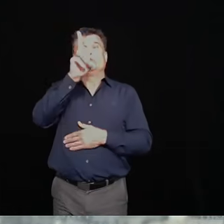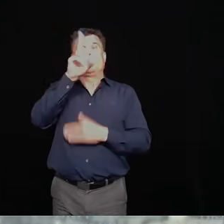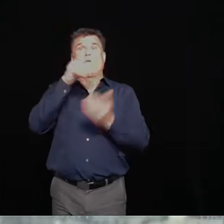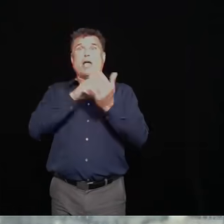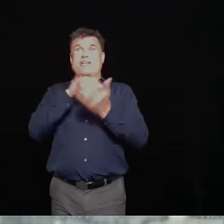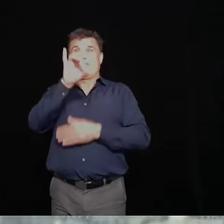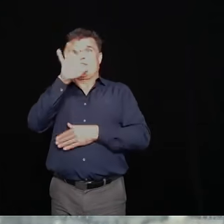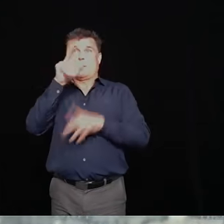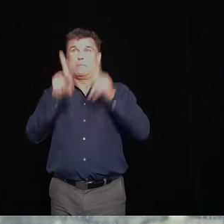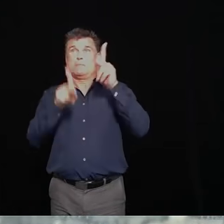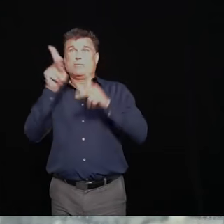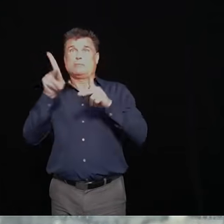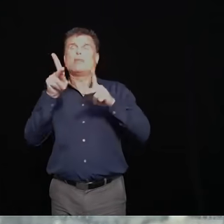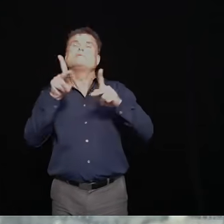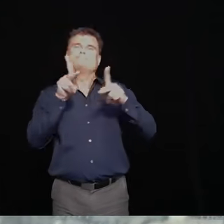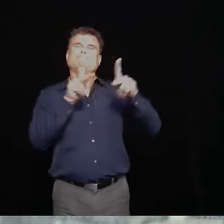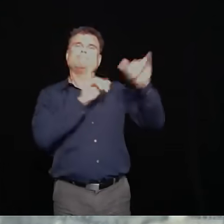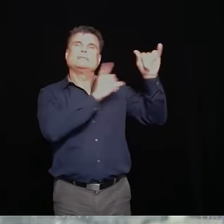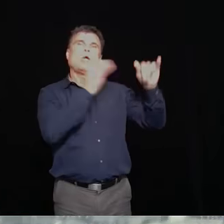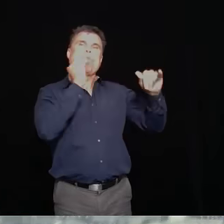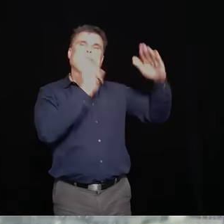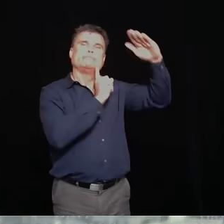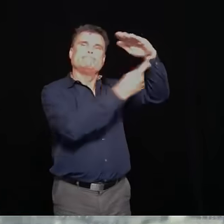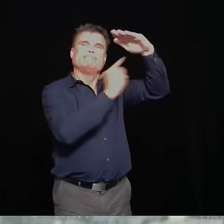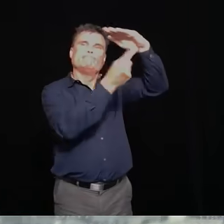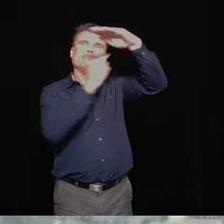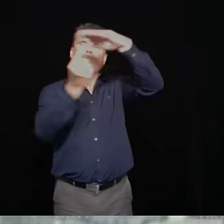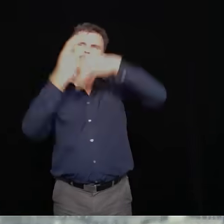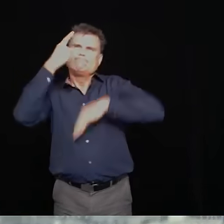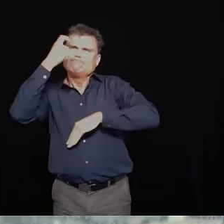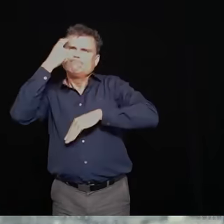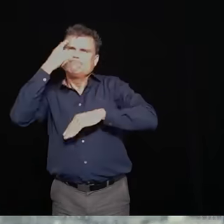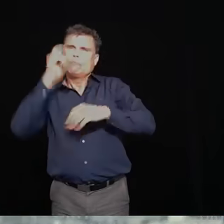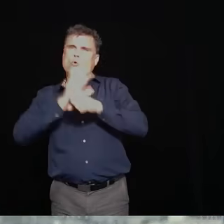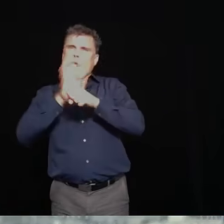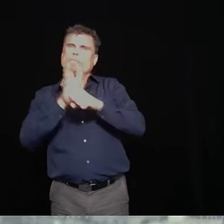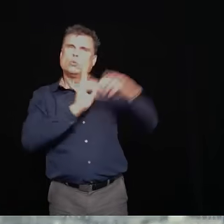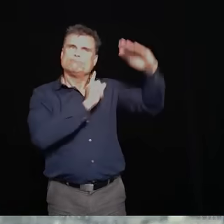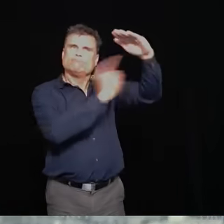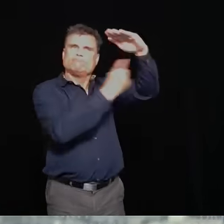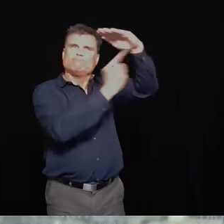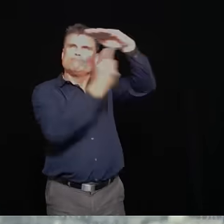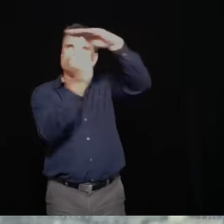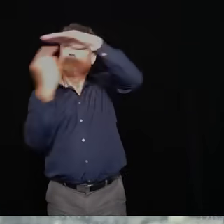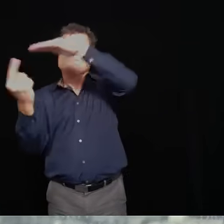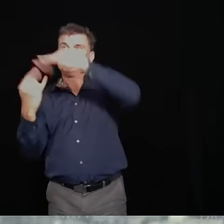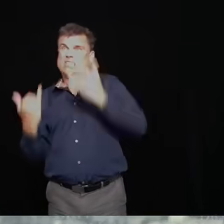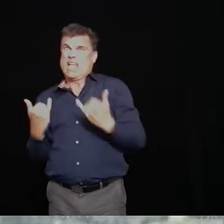in some areas of our life. We also know that different interactions require different precautions based on our